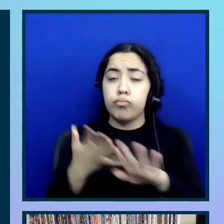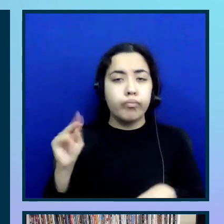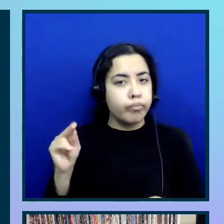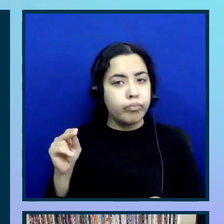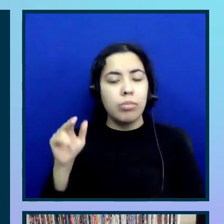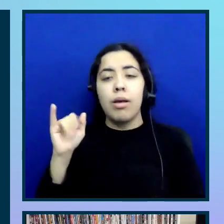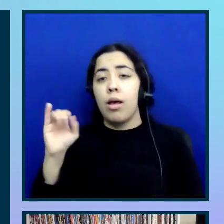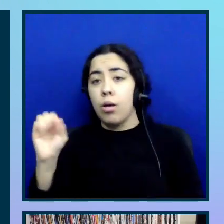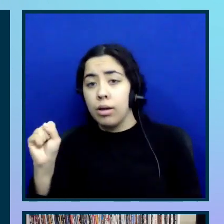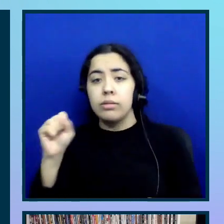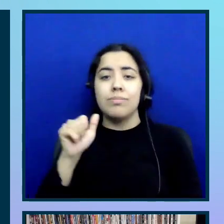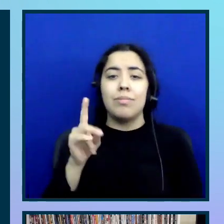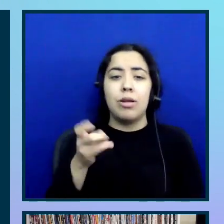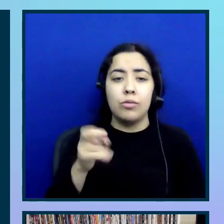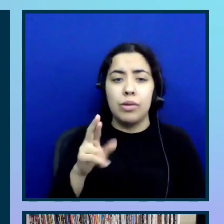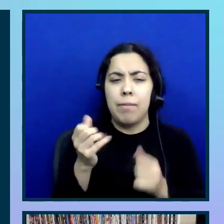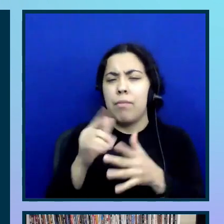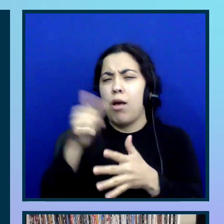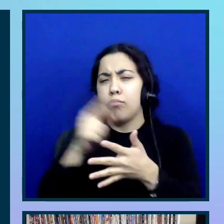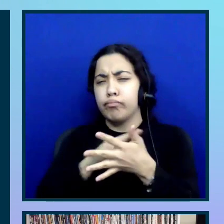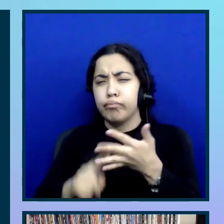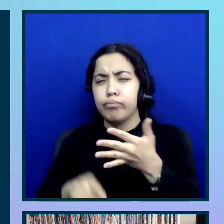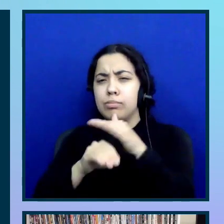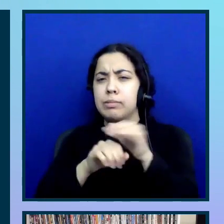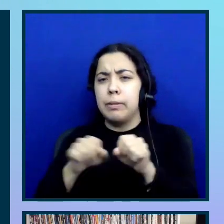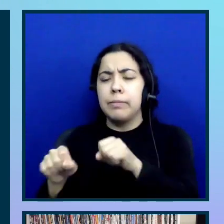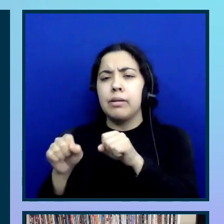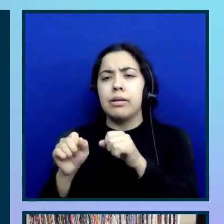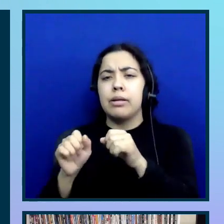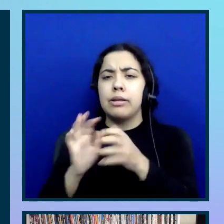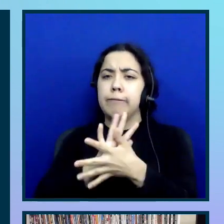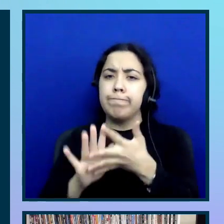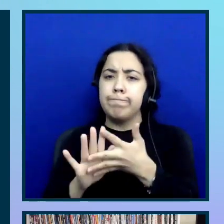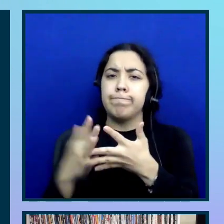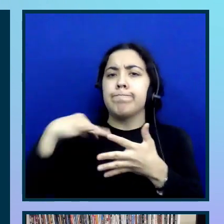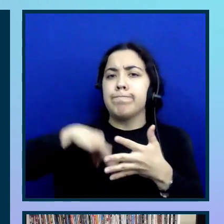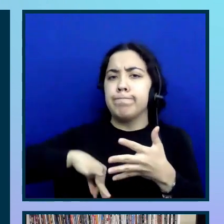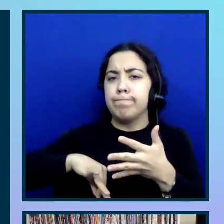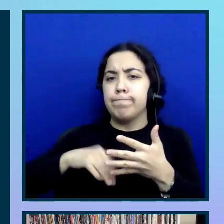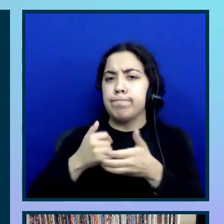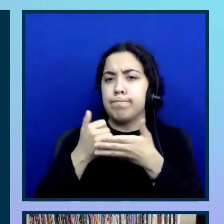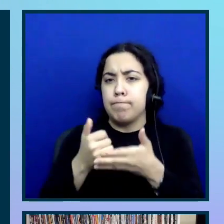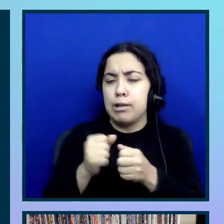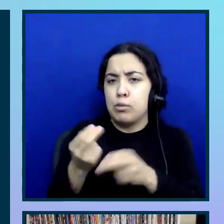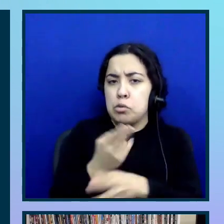have many other accessibility features built in. Here's a few other areas to try out next time you're testing for accessibility.